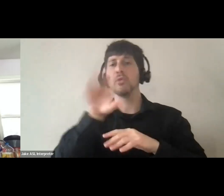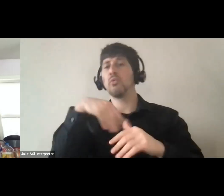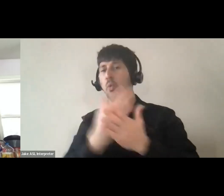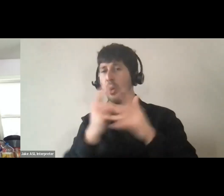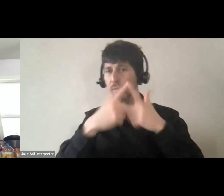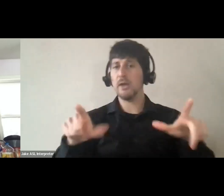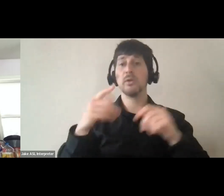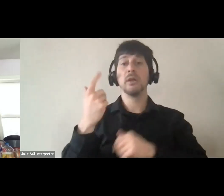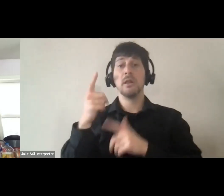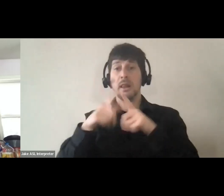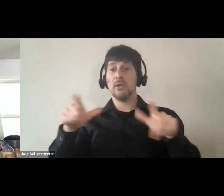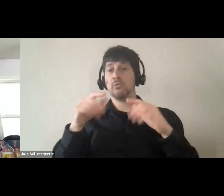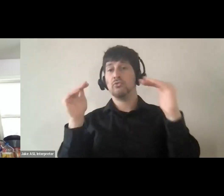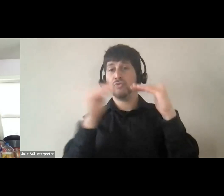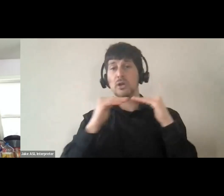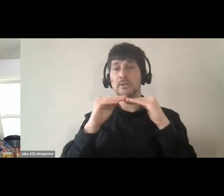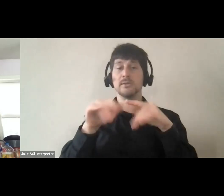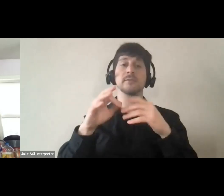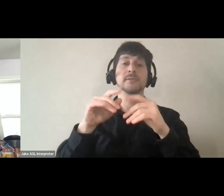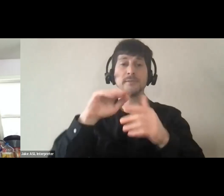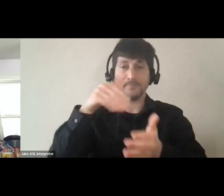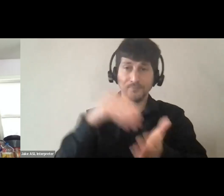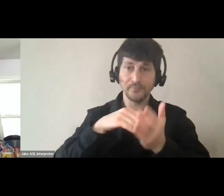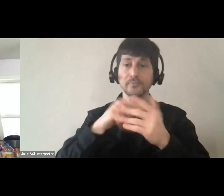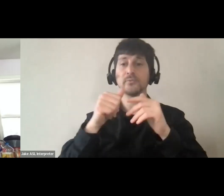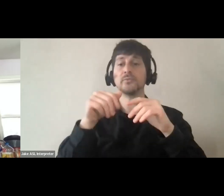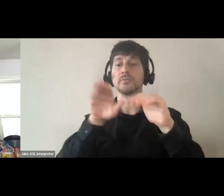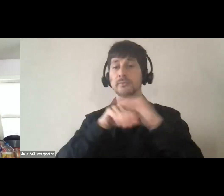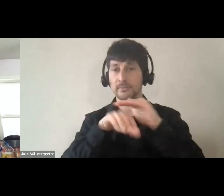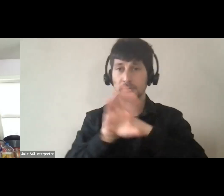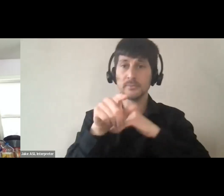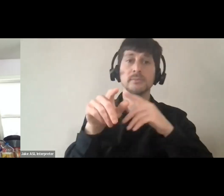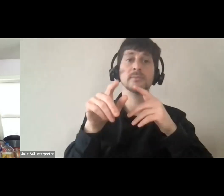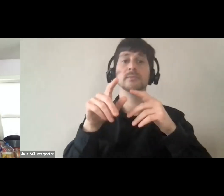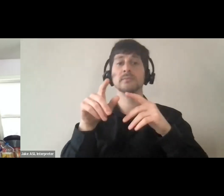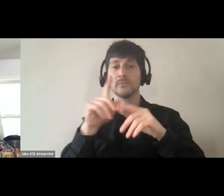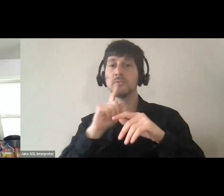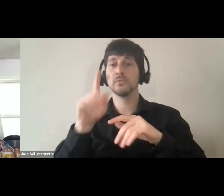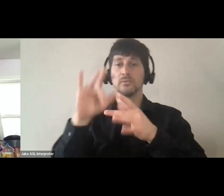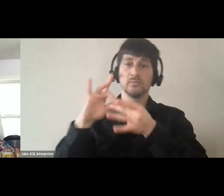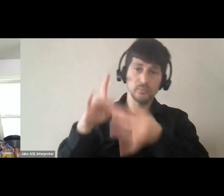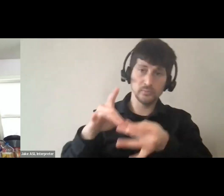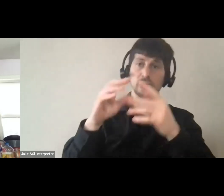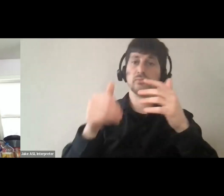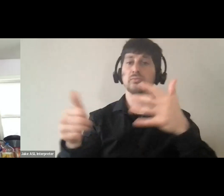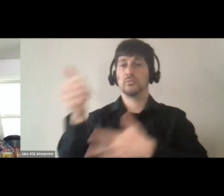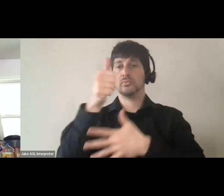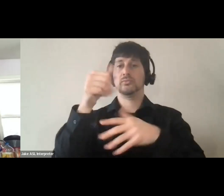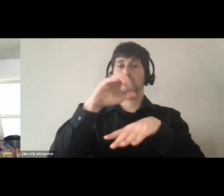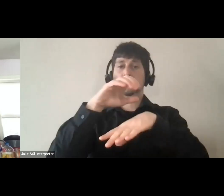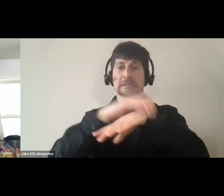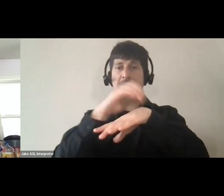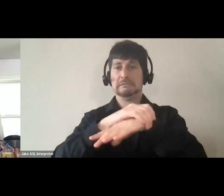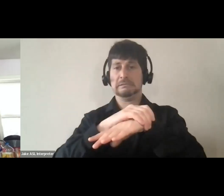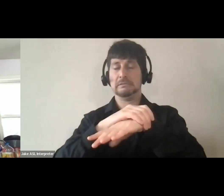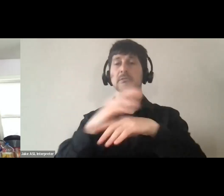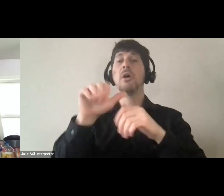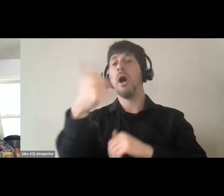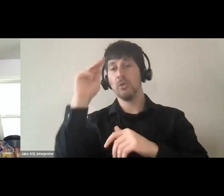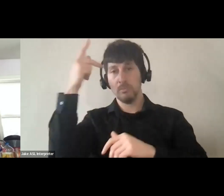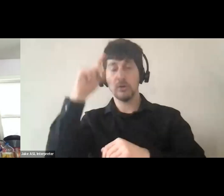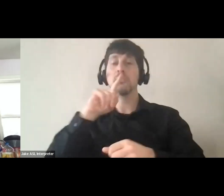We strive to flatten hierarchies by creating spaces where each person is respected and where power is shared among speakers of all languages.